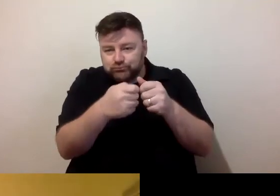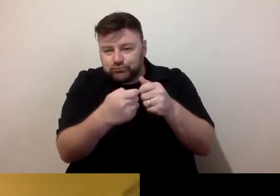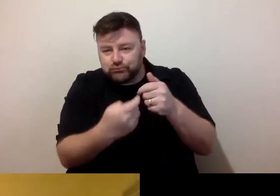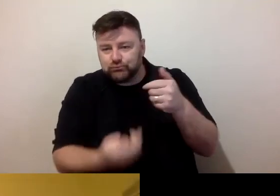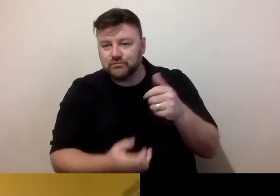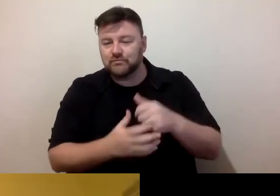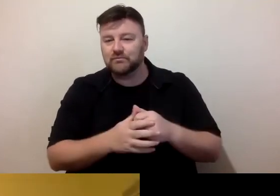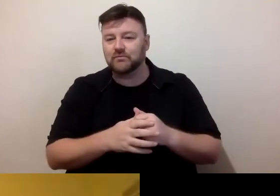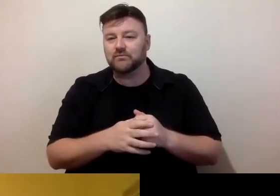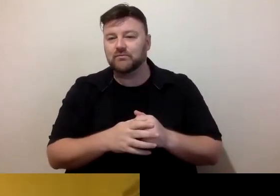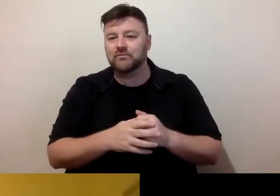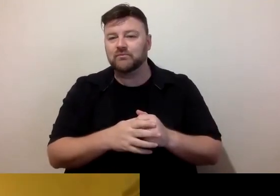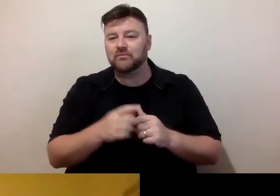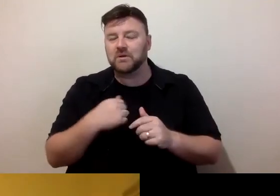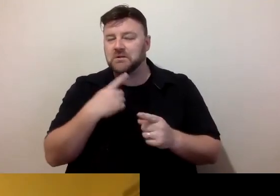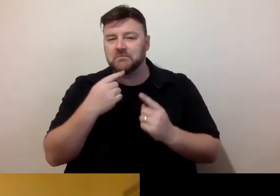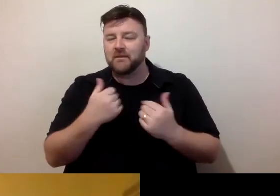A perfect follow-on that's come